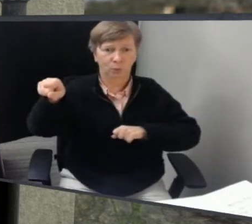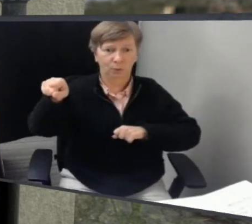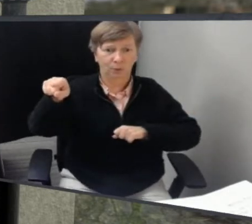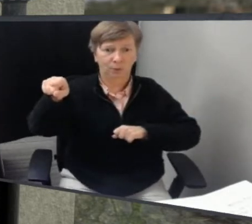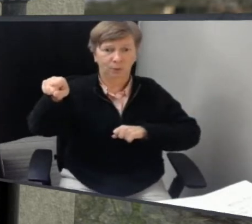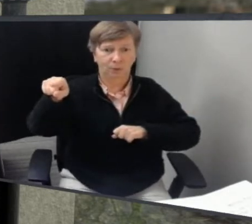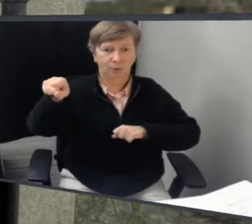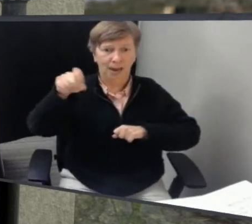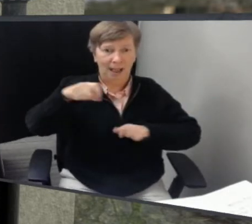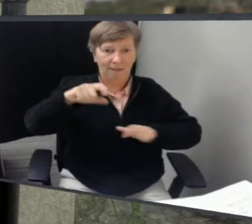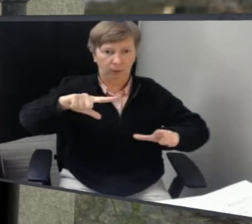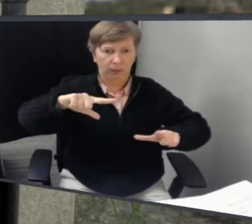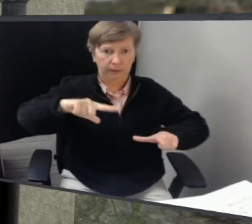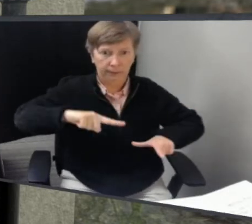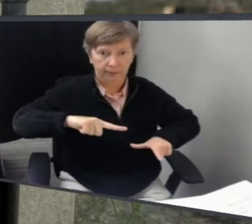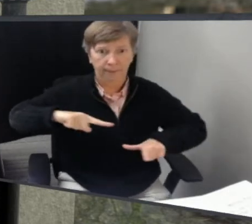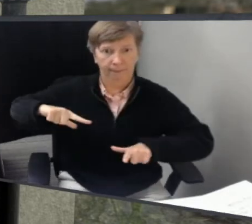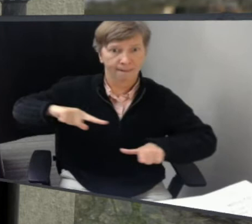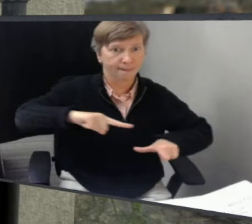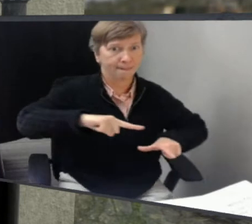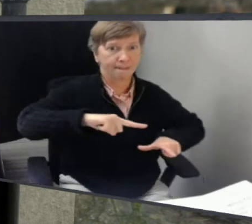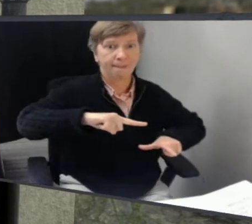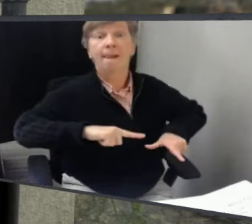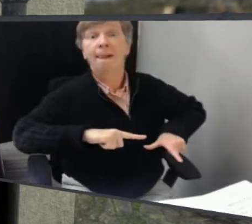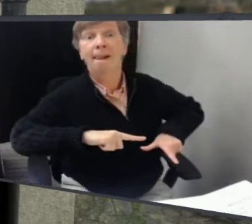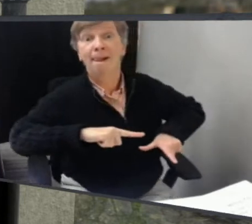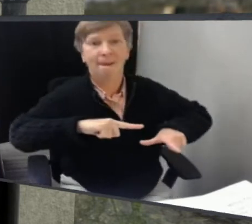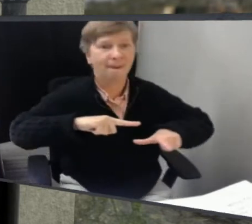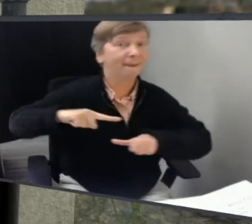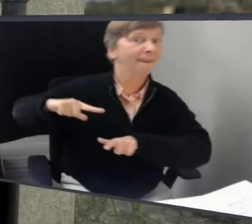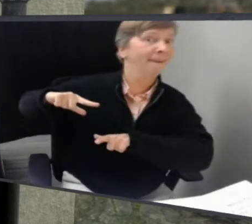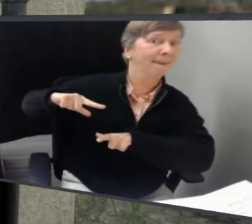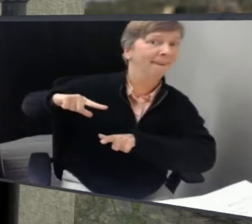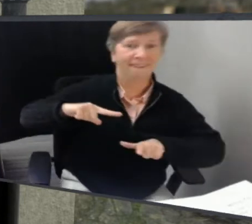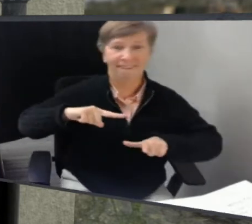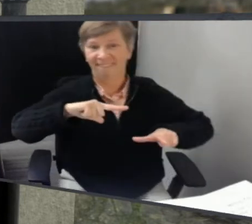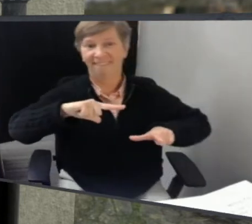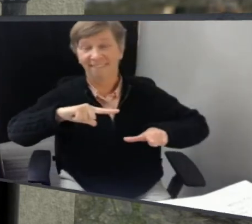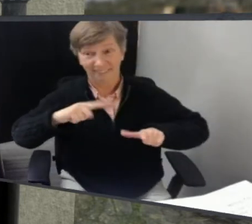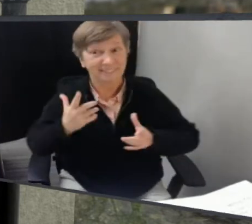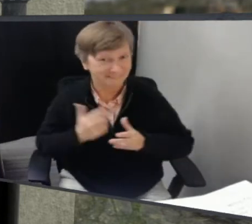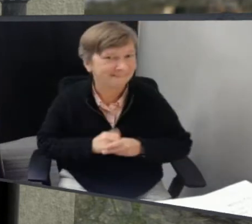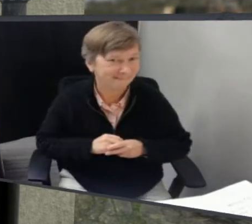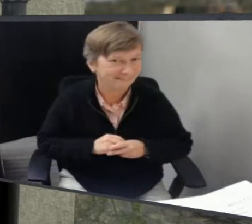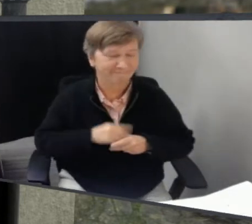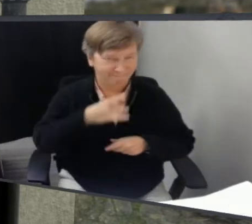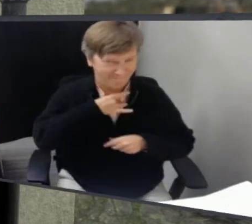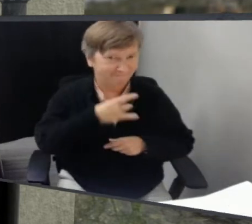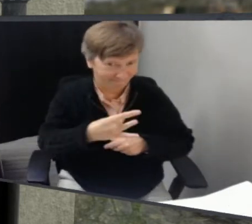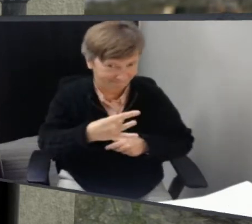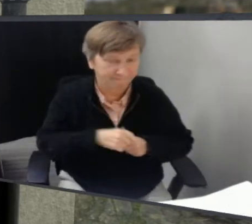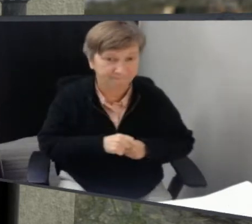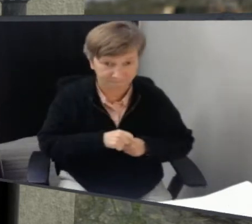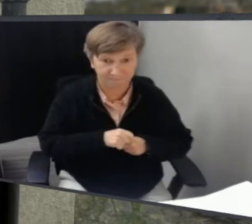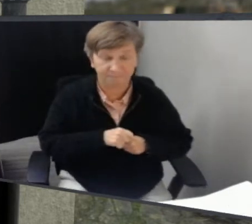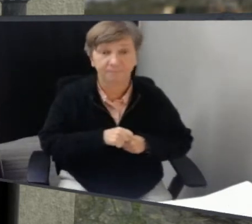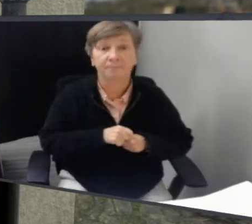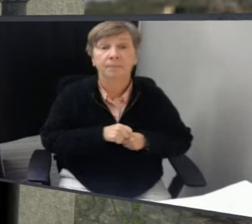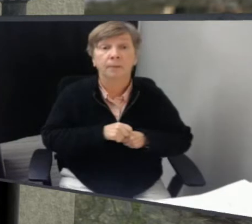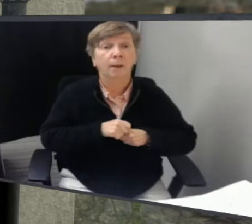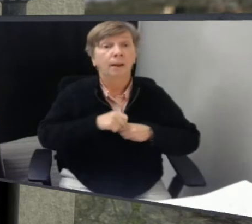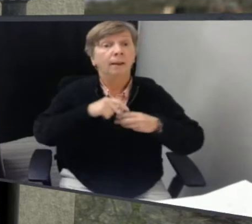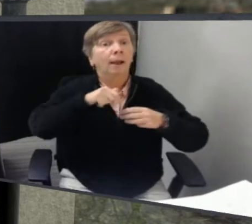block other views for other people. With my screen, here, it's down in front of me so that I can see